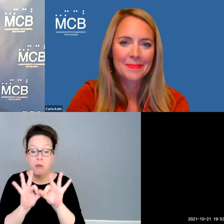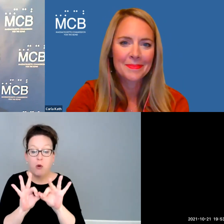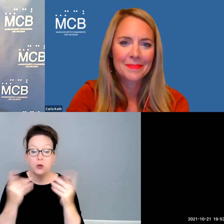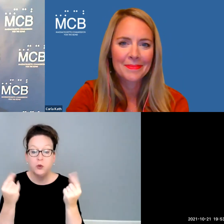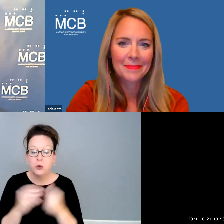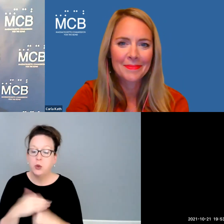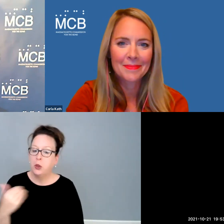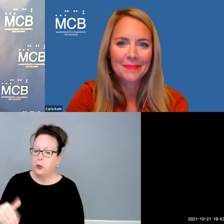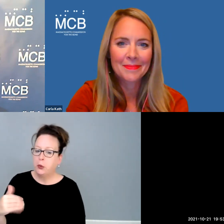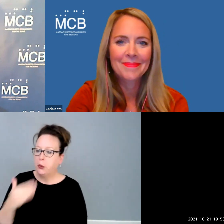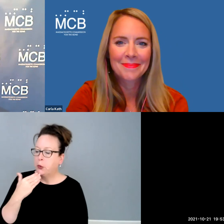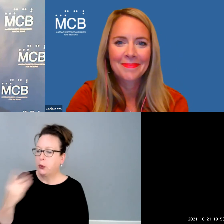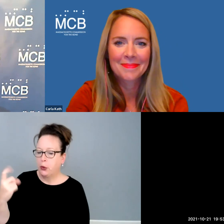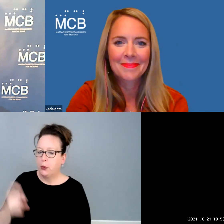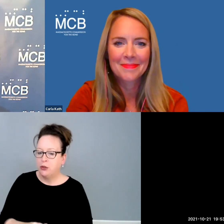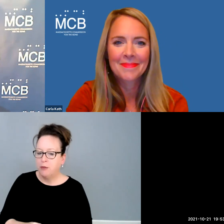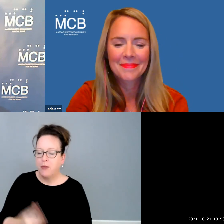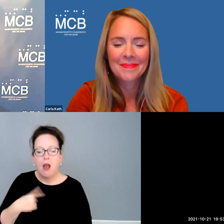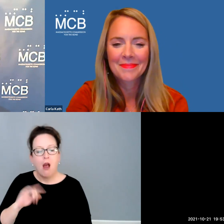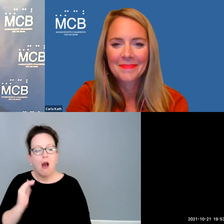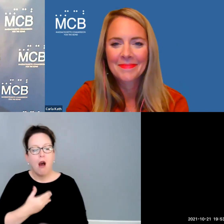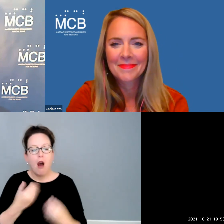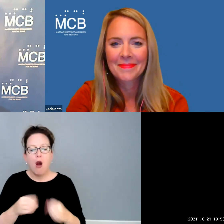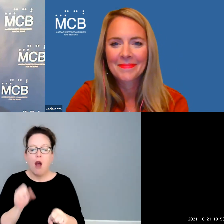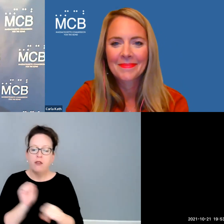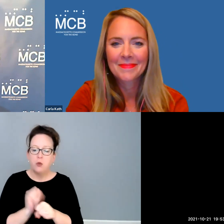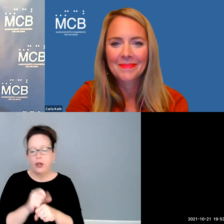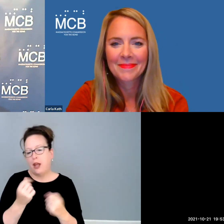question. So we're working on a number of things at the state level. Uh, Governor Baker's been